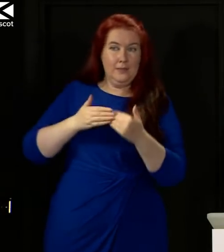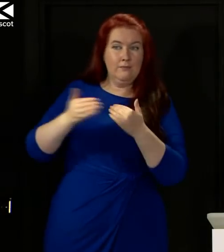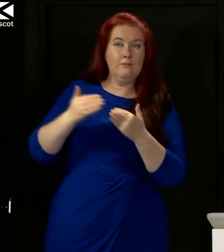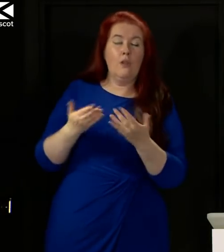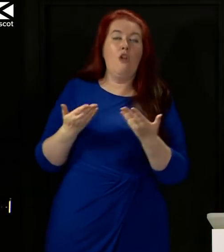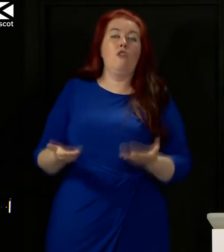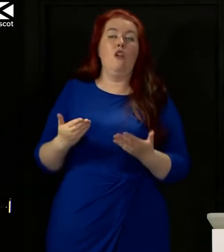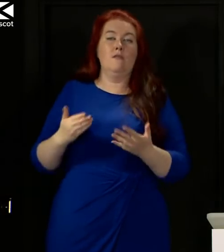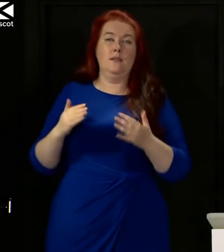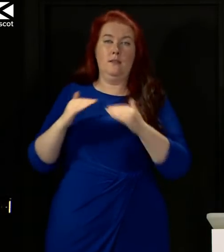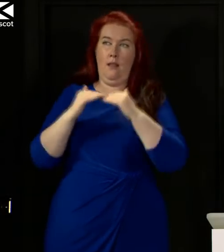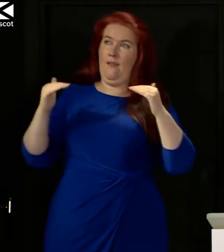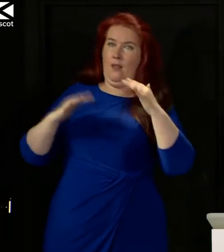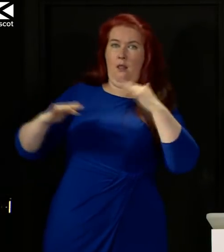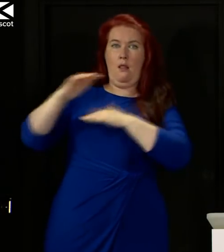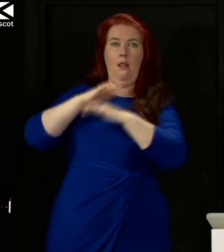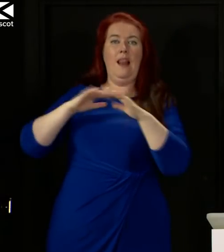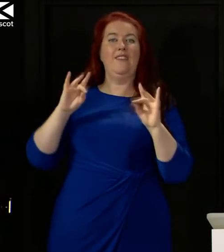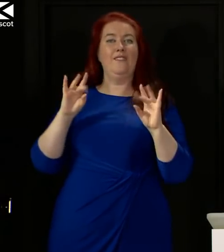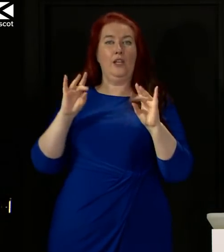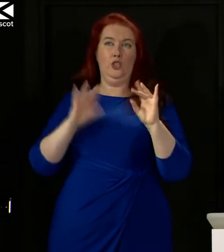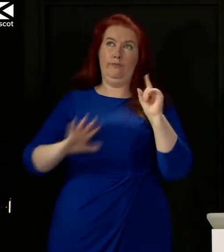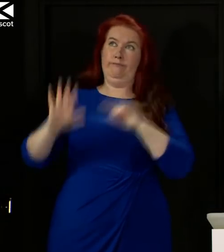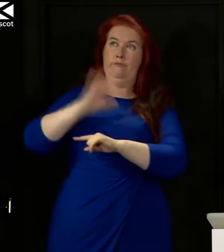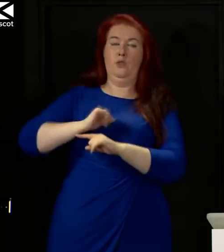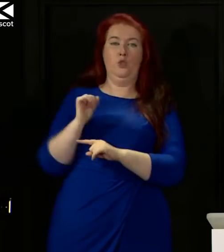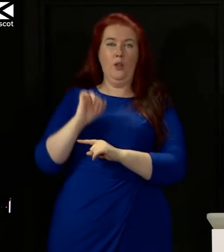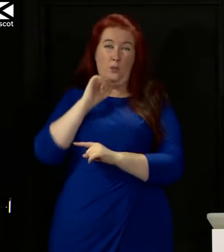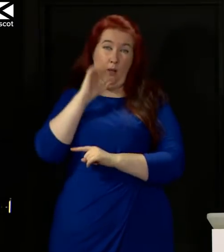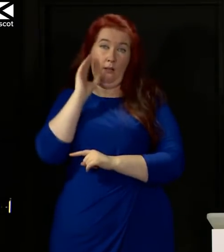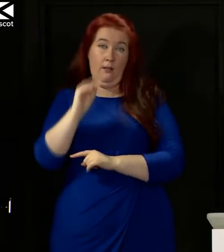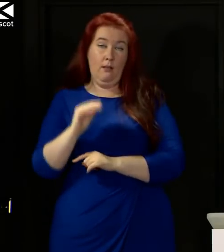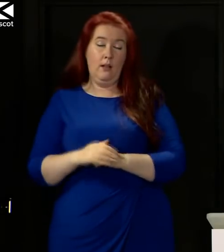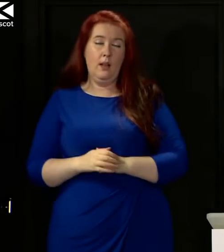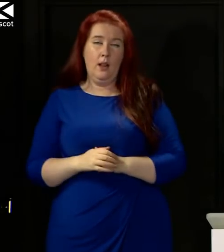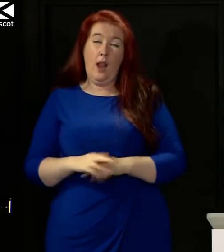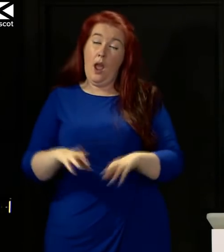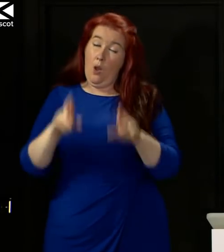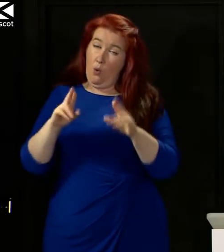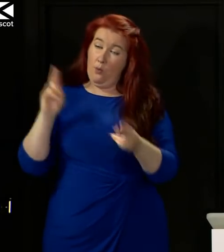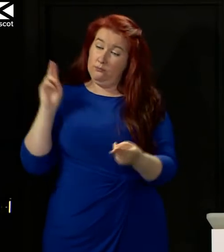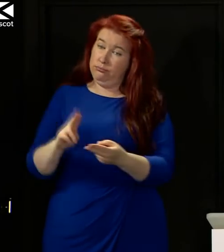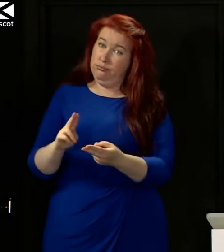are. And I hope that will see a continued reduction, and I hope it will show that Scotland